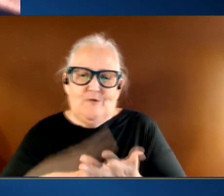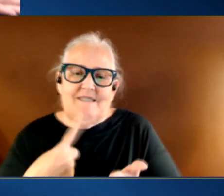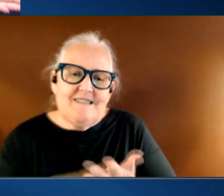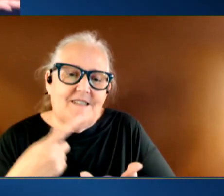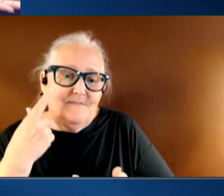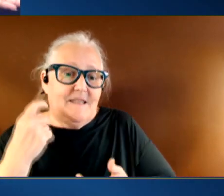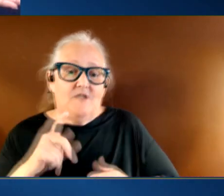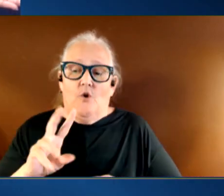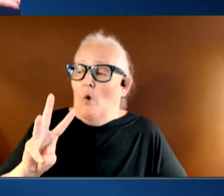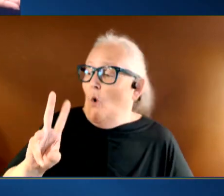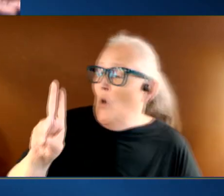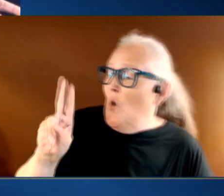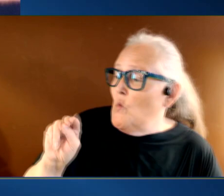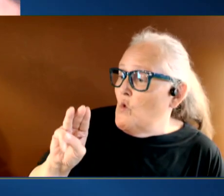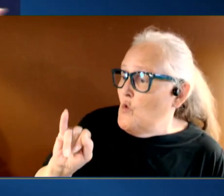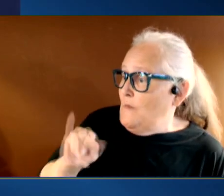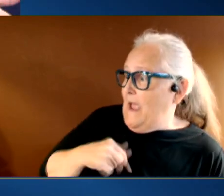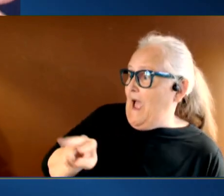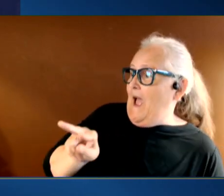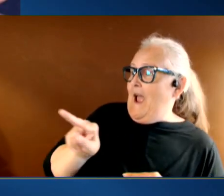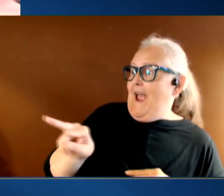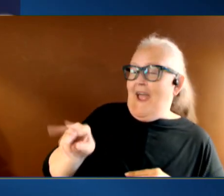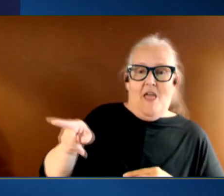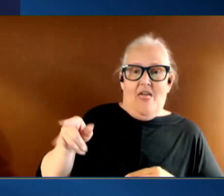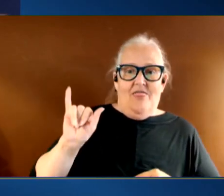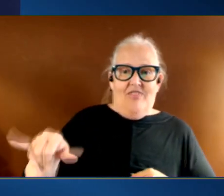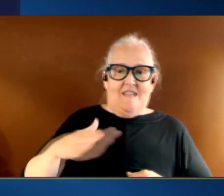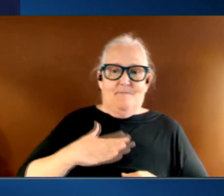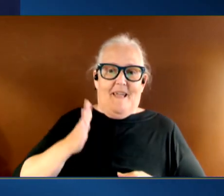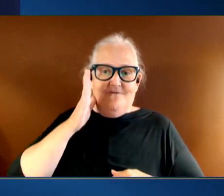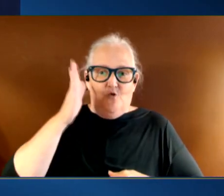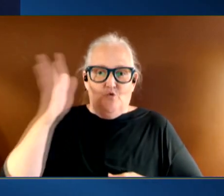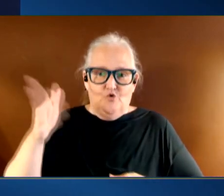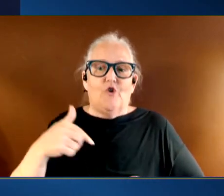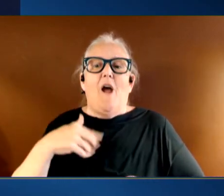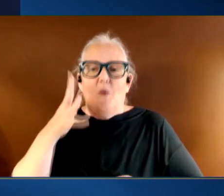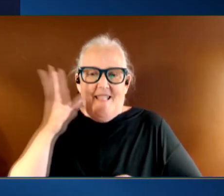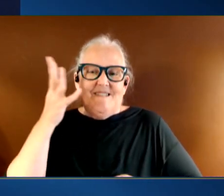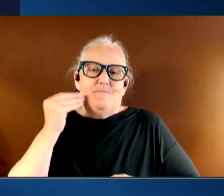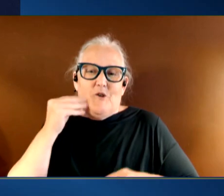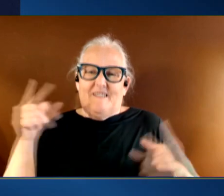be my future, what the process that I will go through in order to ensure that I bring healthy